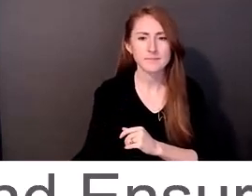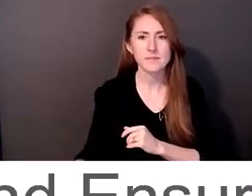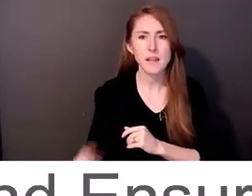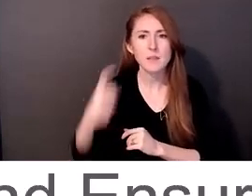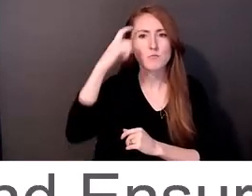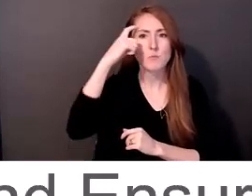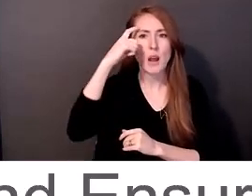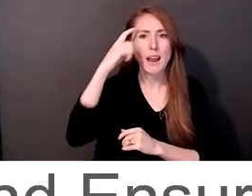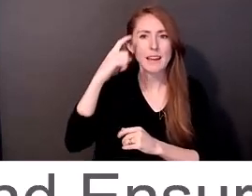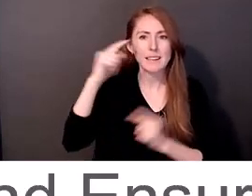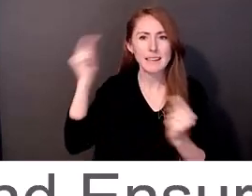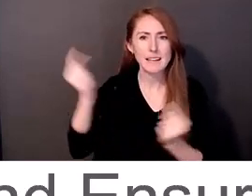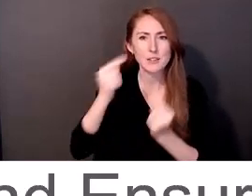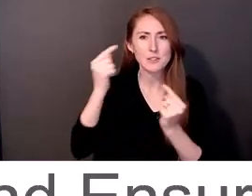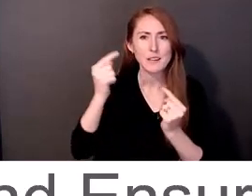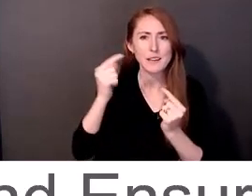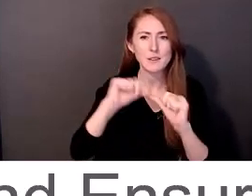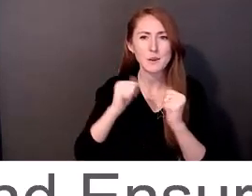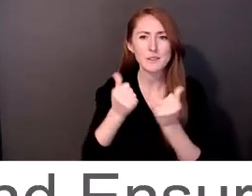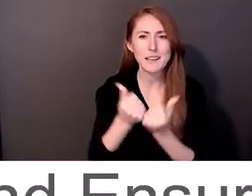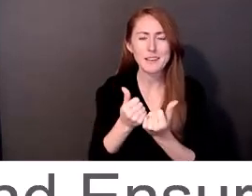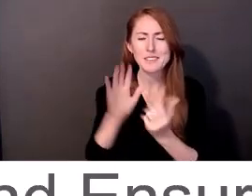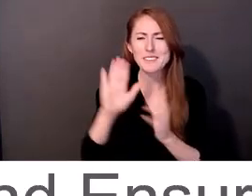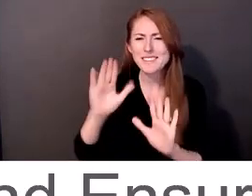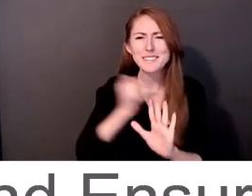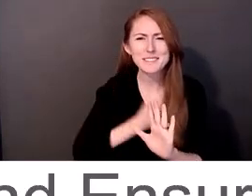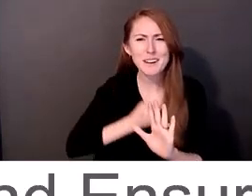Sorry, I was trying to find the control here.